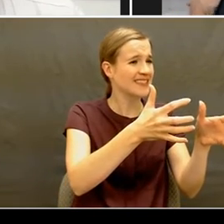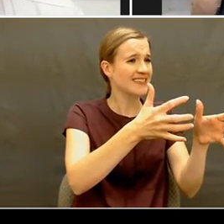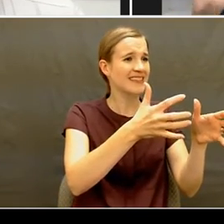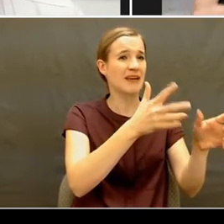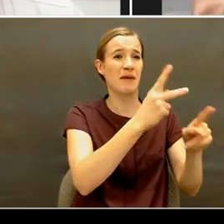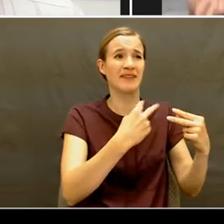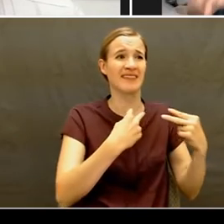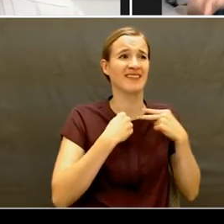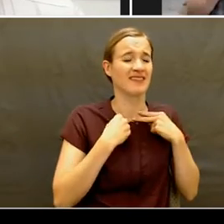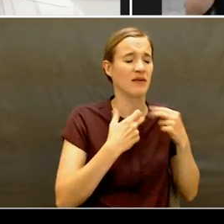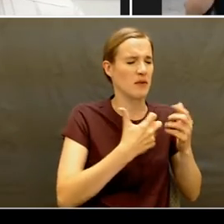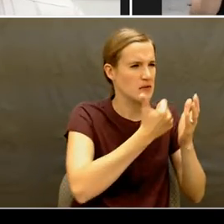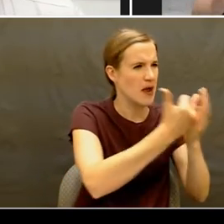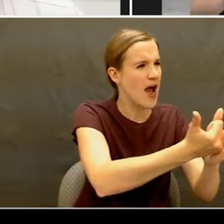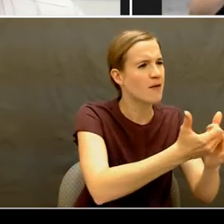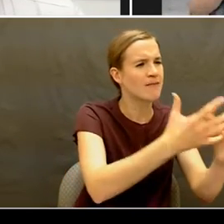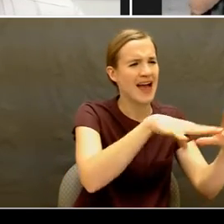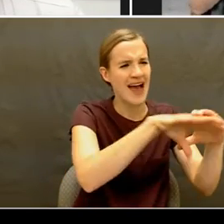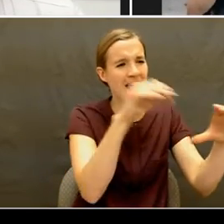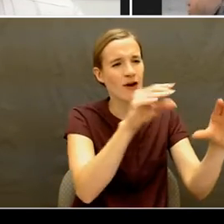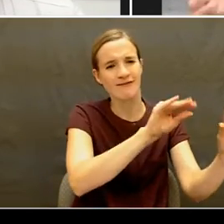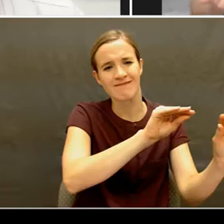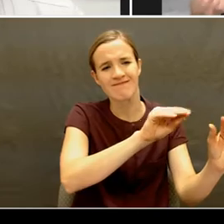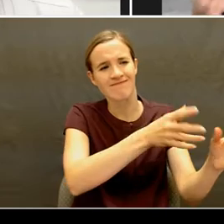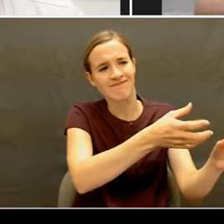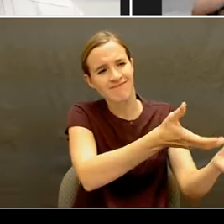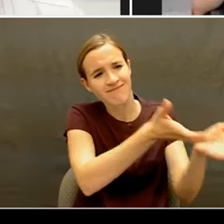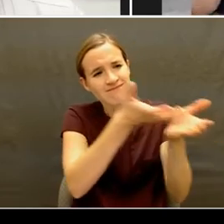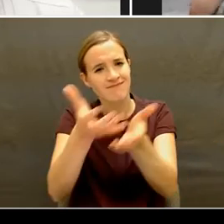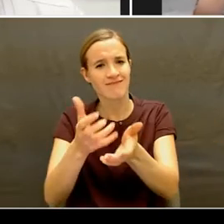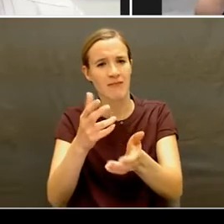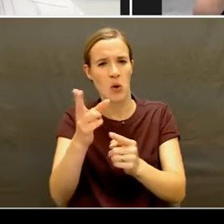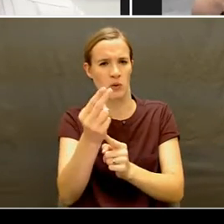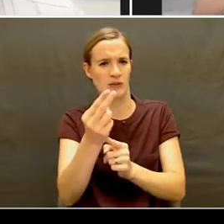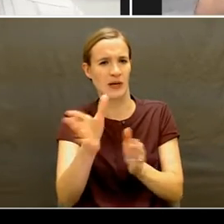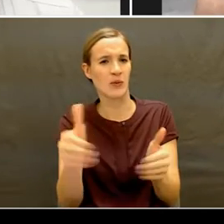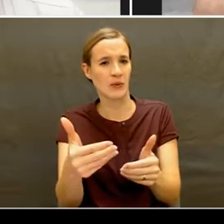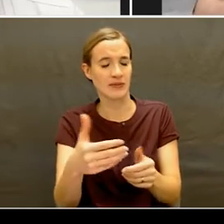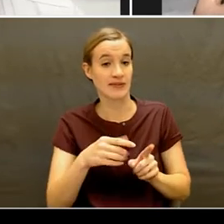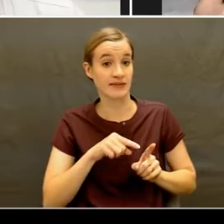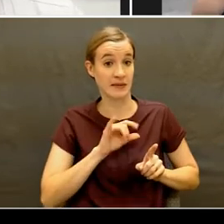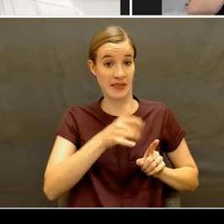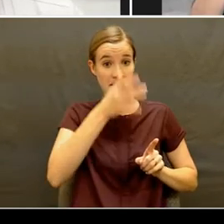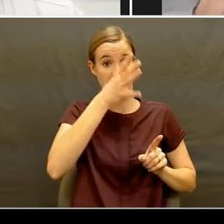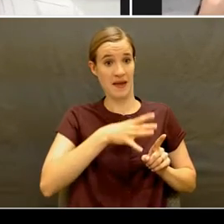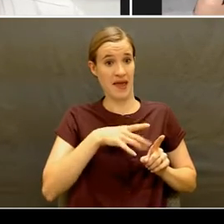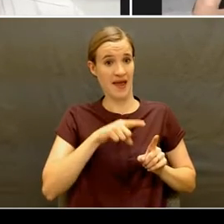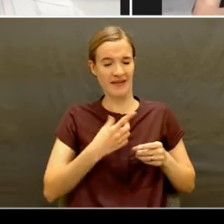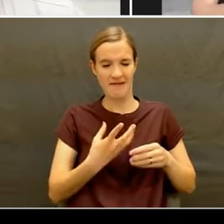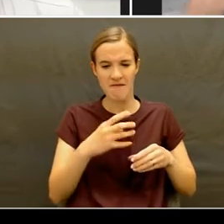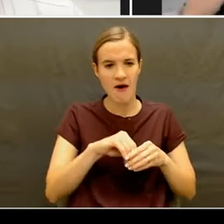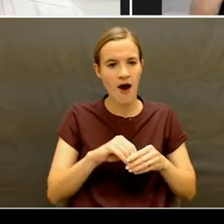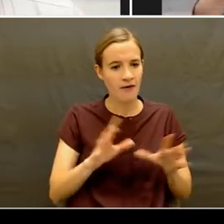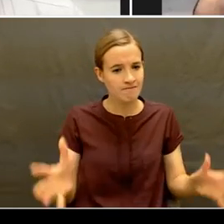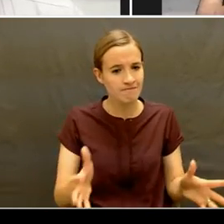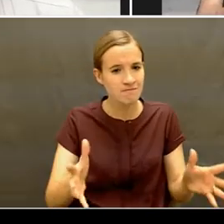But and then the workers, he's working with the homeless, and they're educating them and teaching